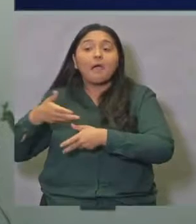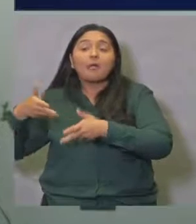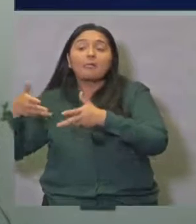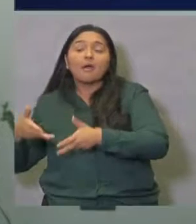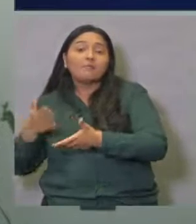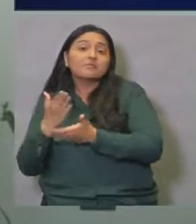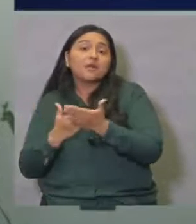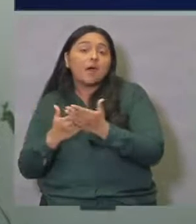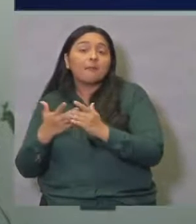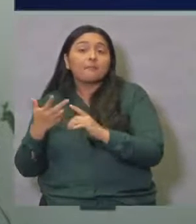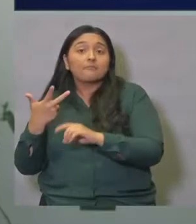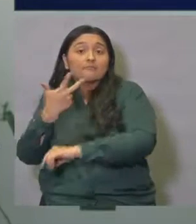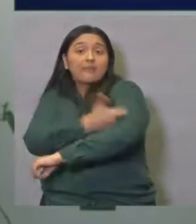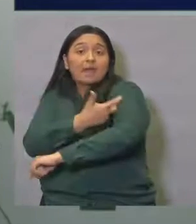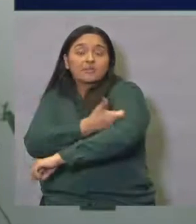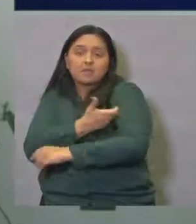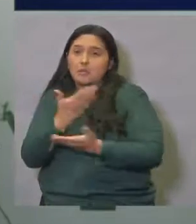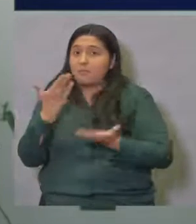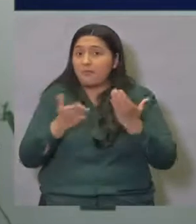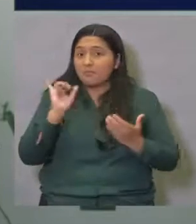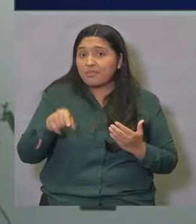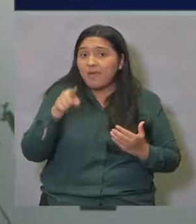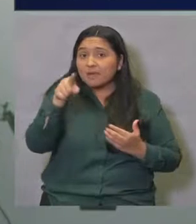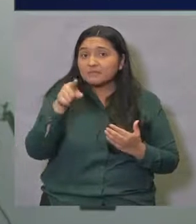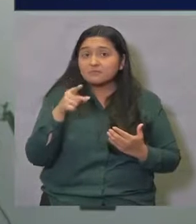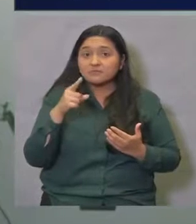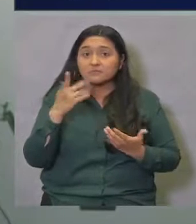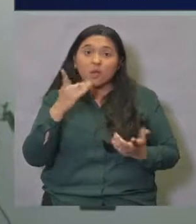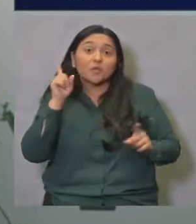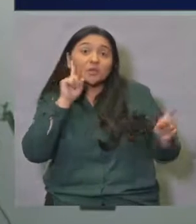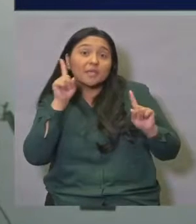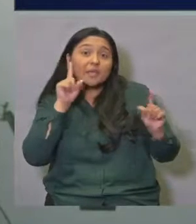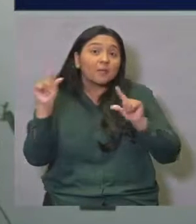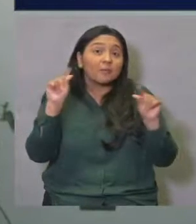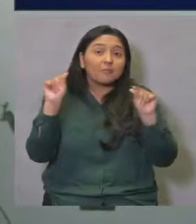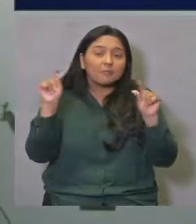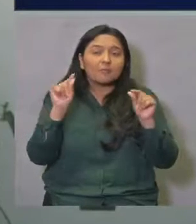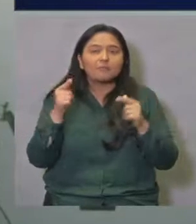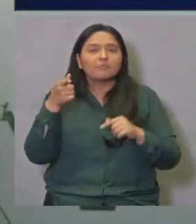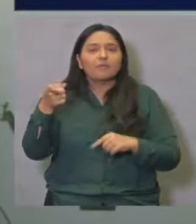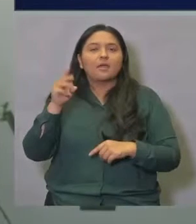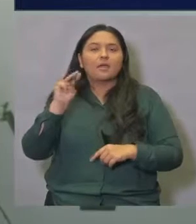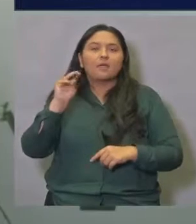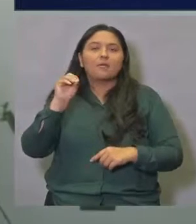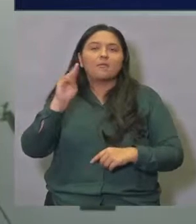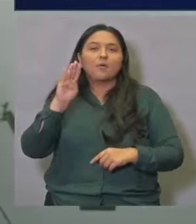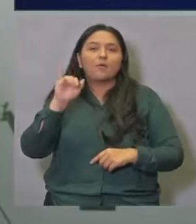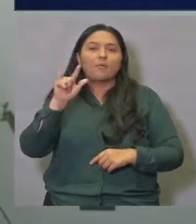TO DO MORE VACCINATIONS. THAT MAY BE SOME OF WHAT YOU'RE